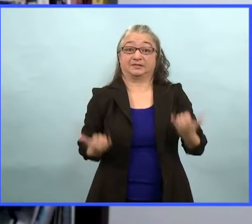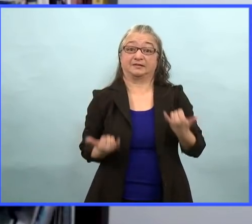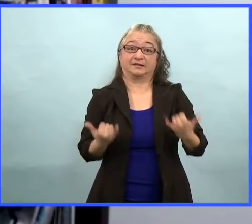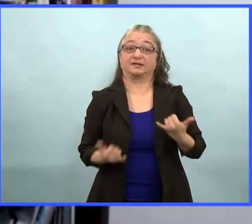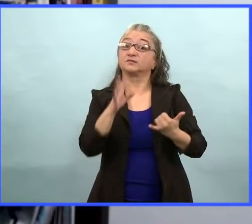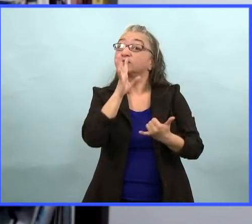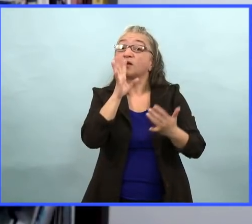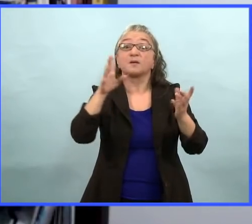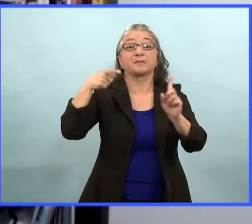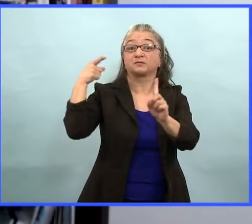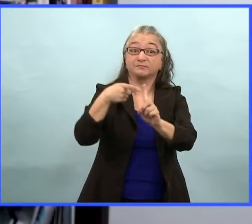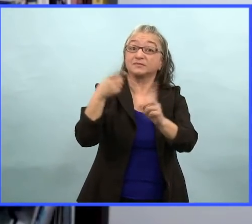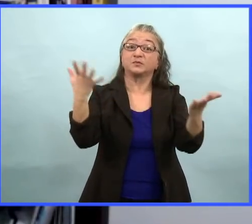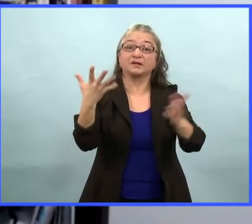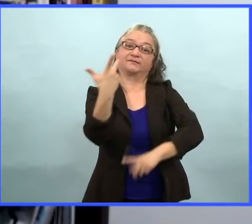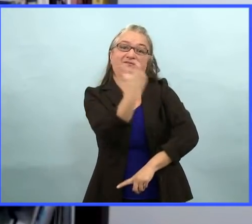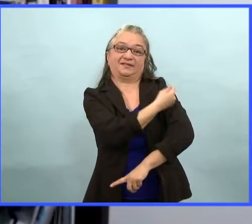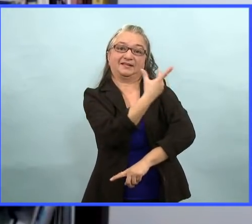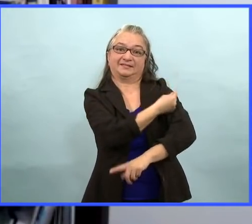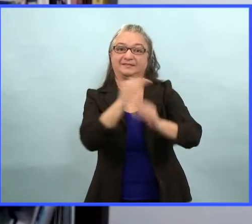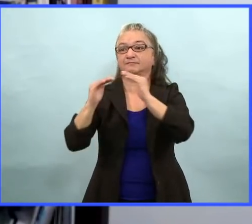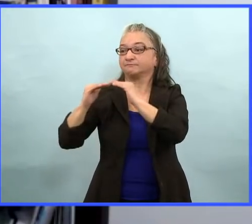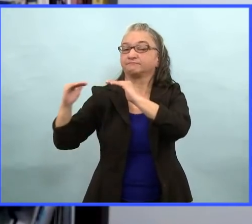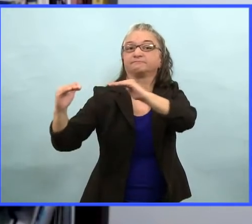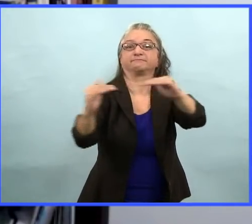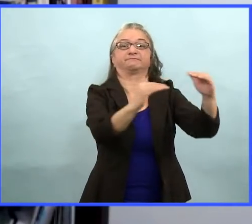in particular because of the great data that was just shared by dr anderson